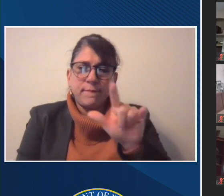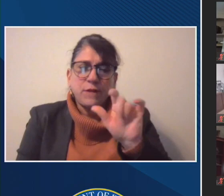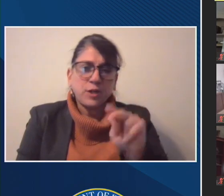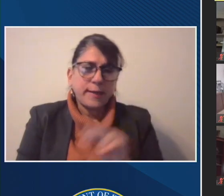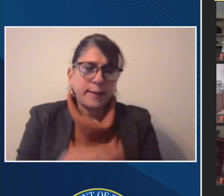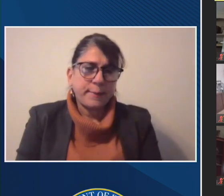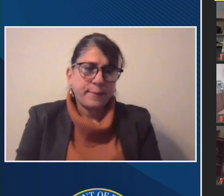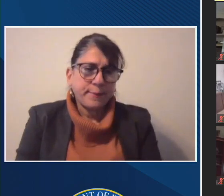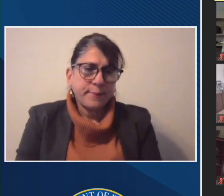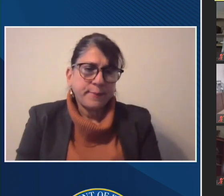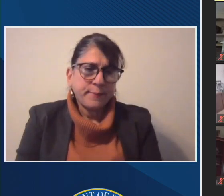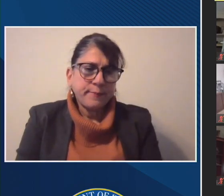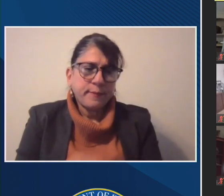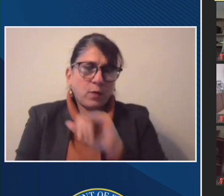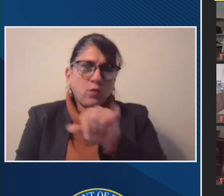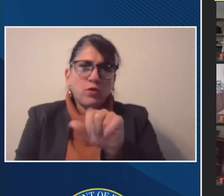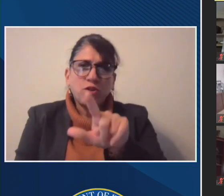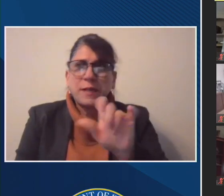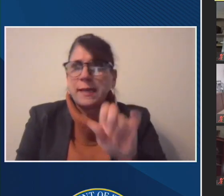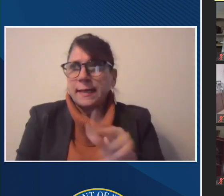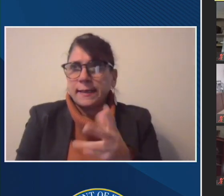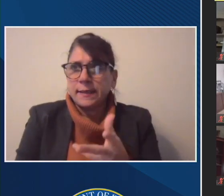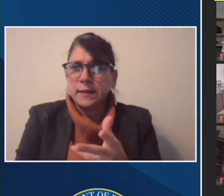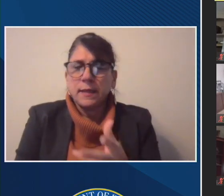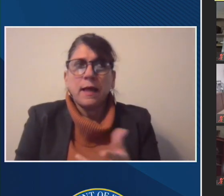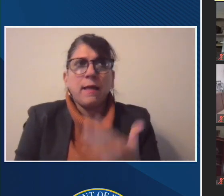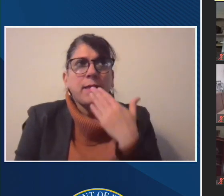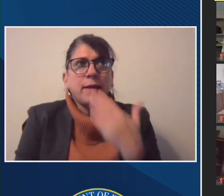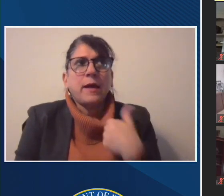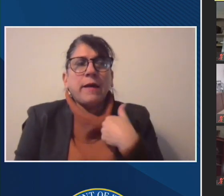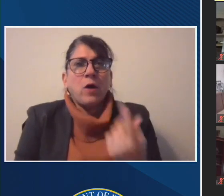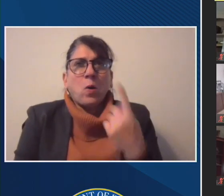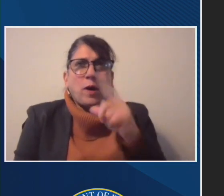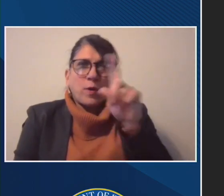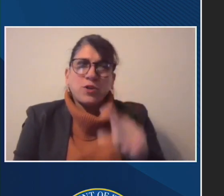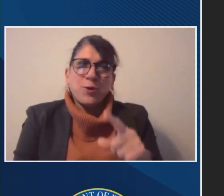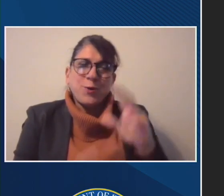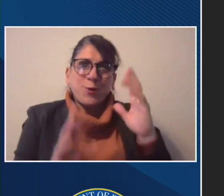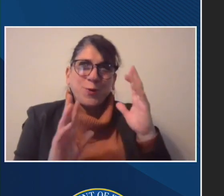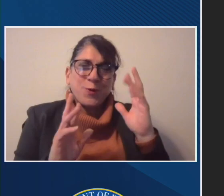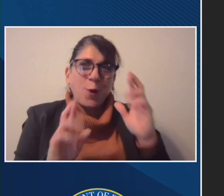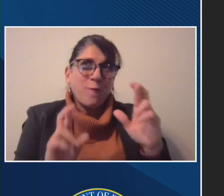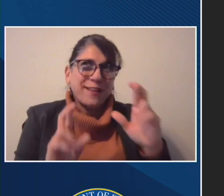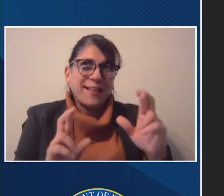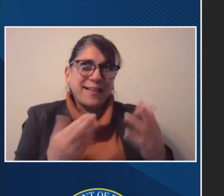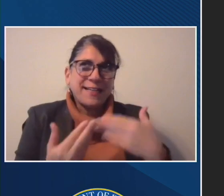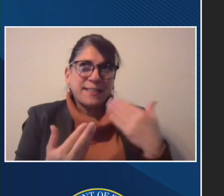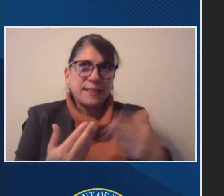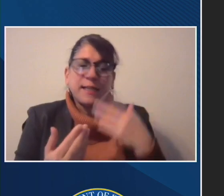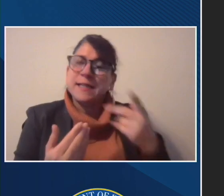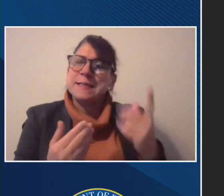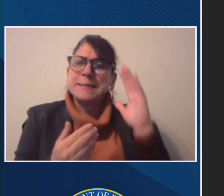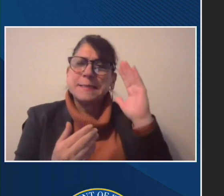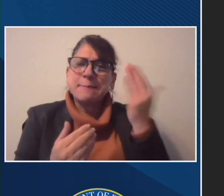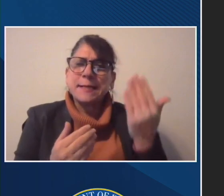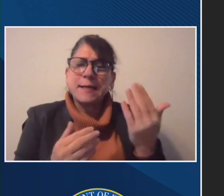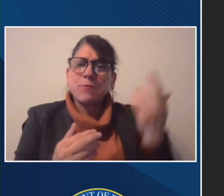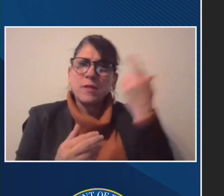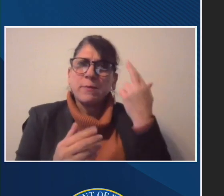Thanks. I just have one question. Hopefully an easy one. This seems like a reasonable change to me. Just curious on the in the regulatory text